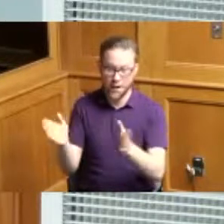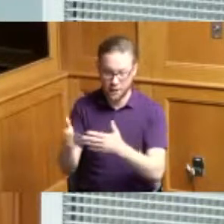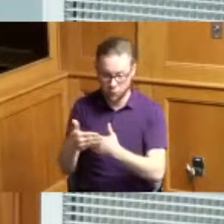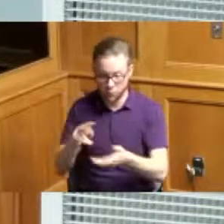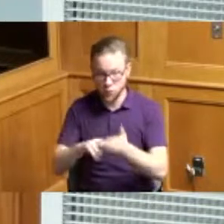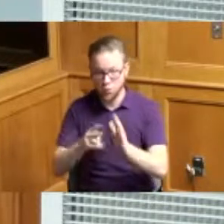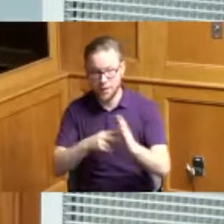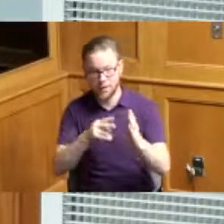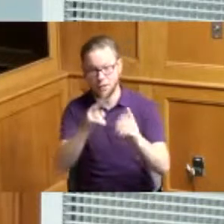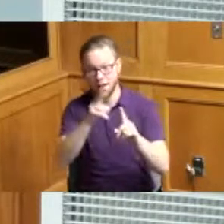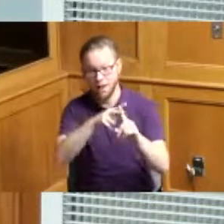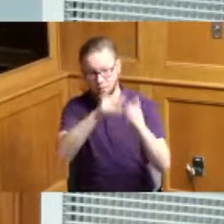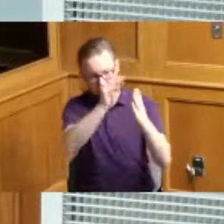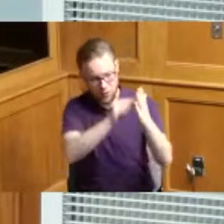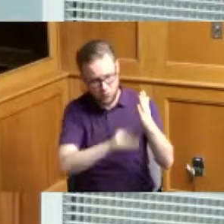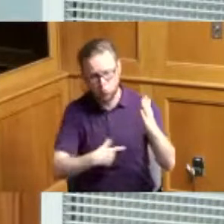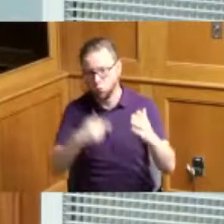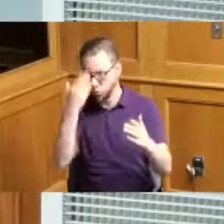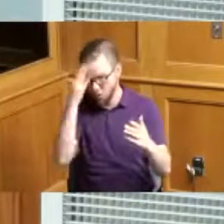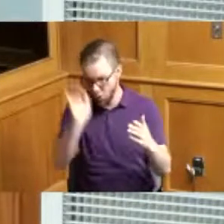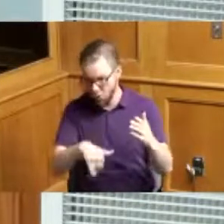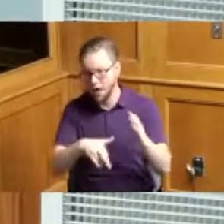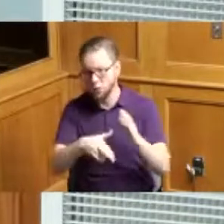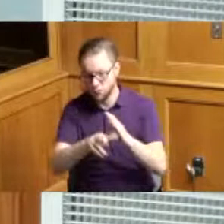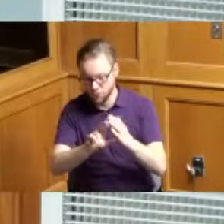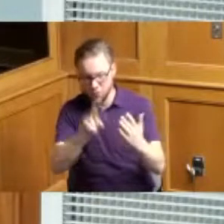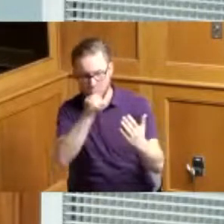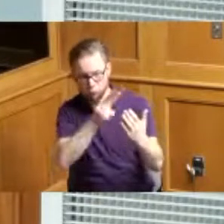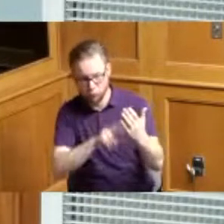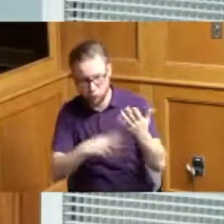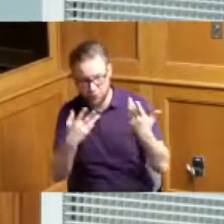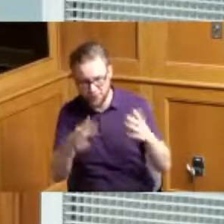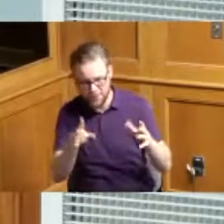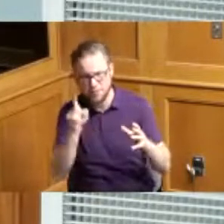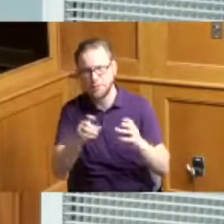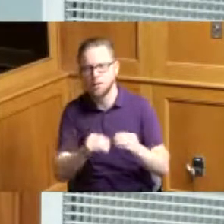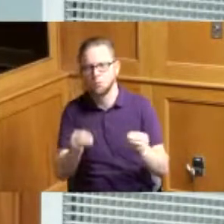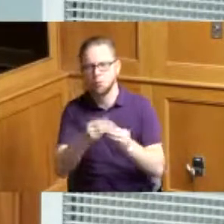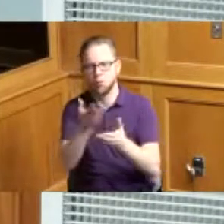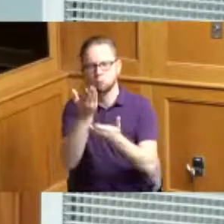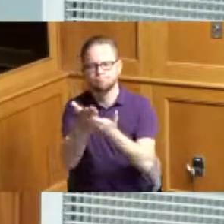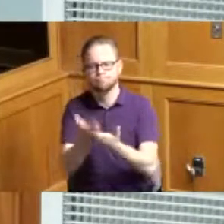the application we review the application we're in need of some additional verification I do not